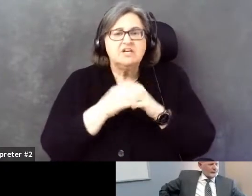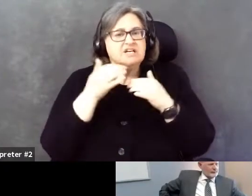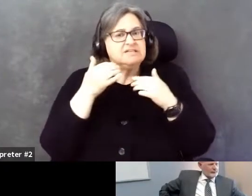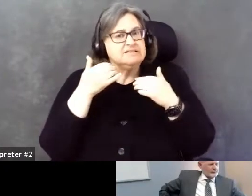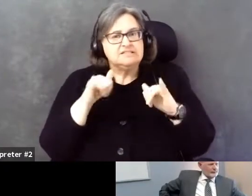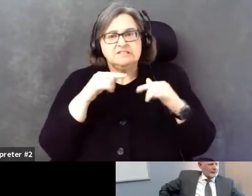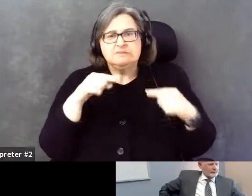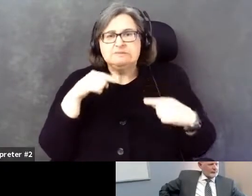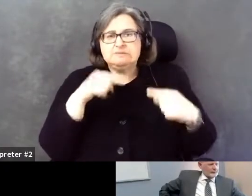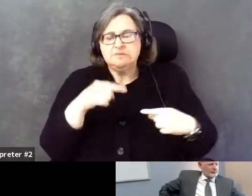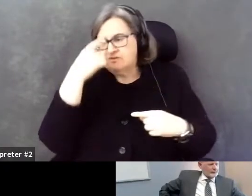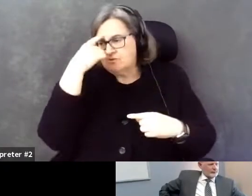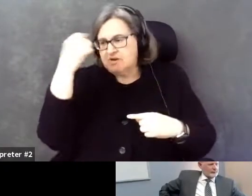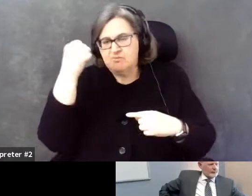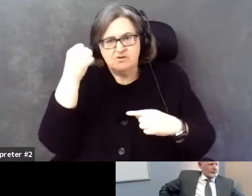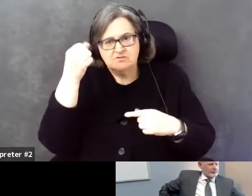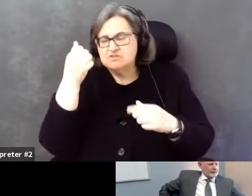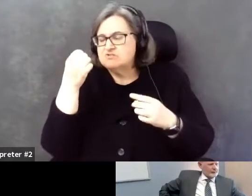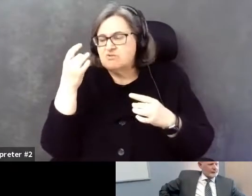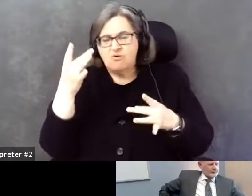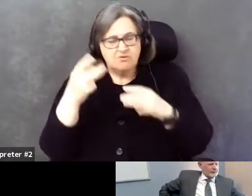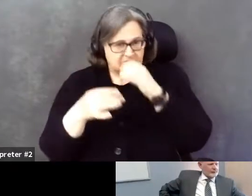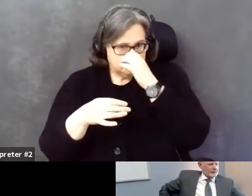horrible memory of short-term memory.